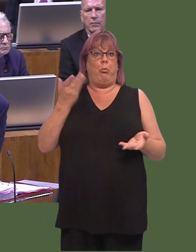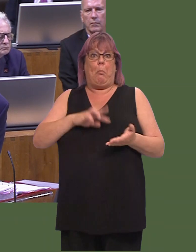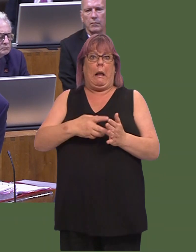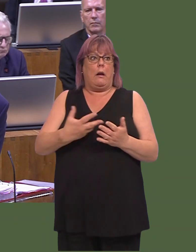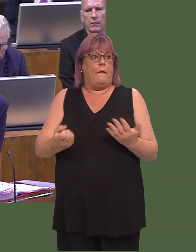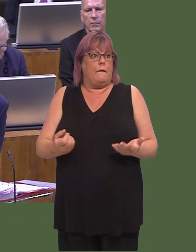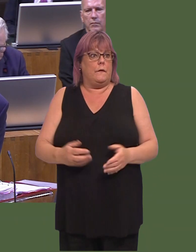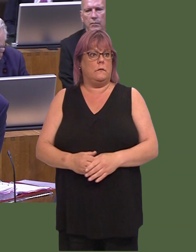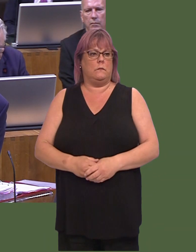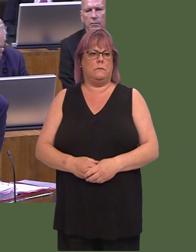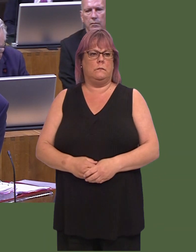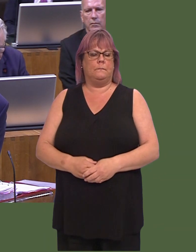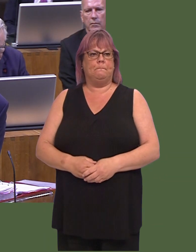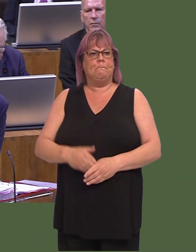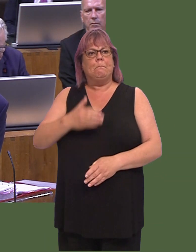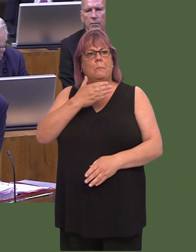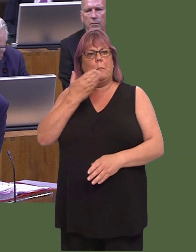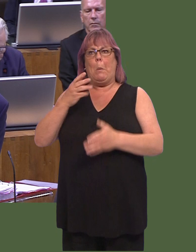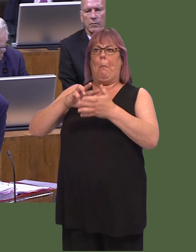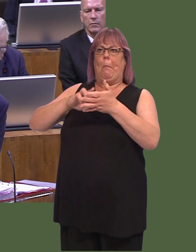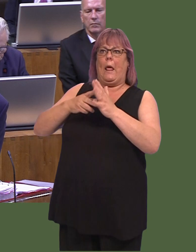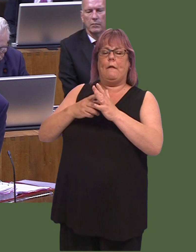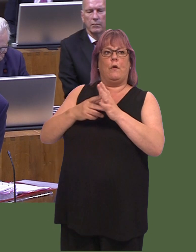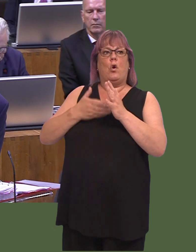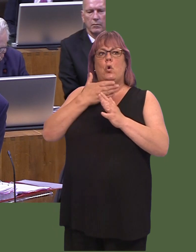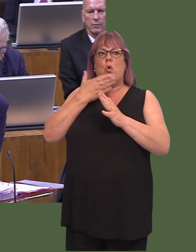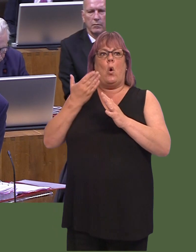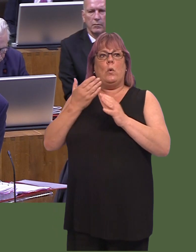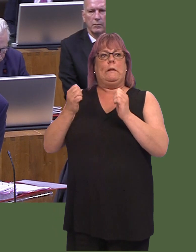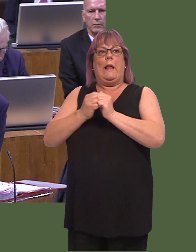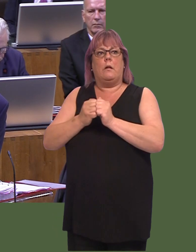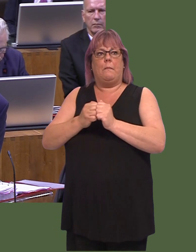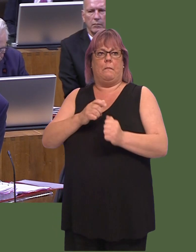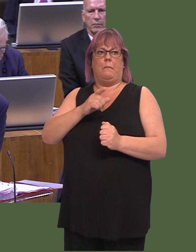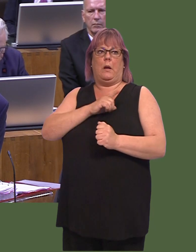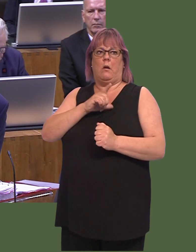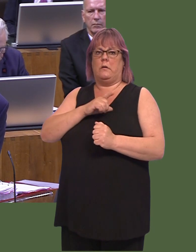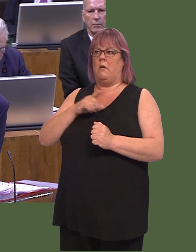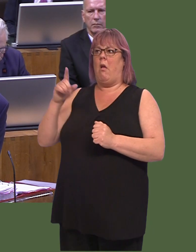Nothing. There is no planning for it. The reason why no planning has been done on a 'no deal' Brexit in Whitehall is because